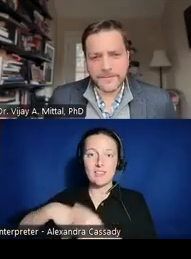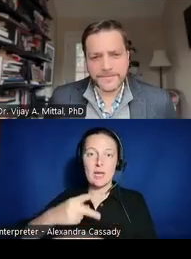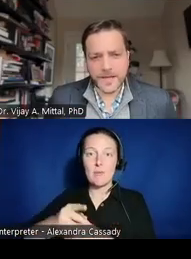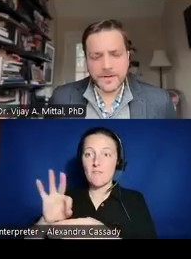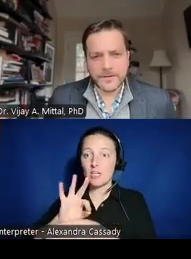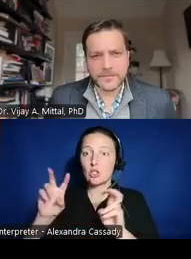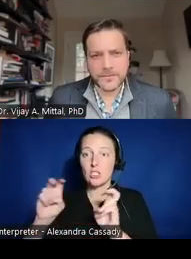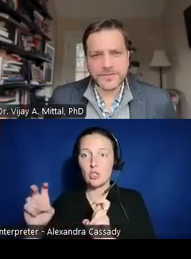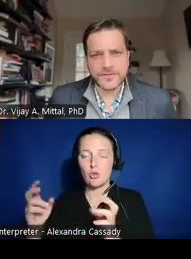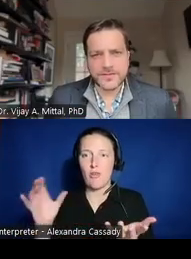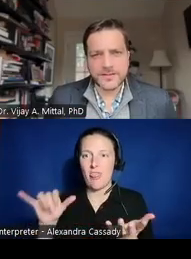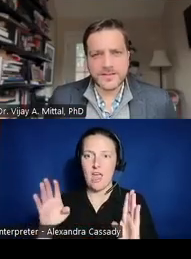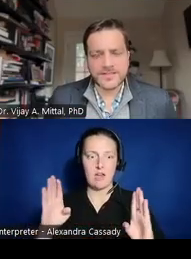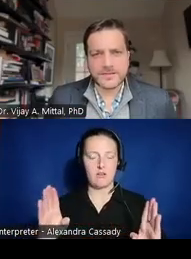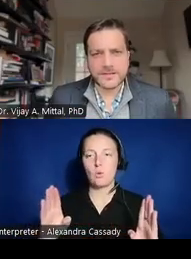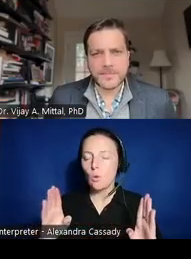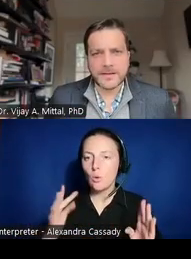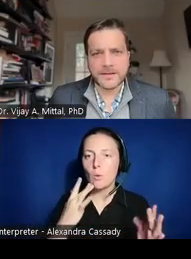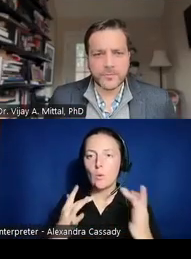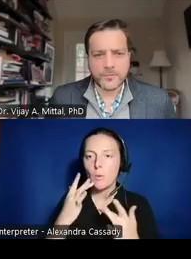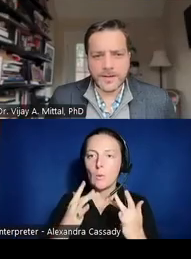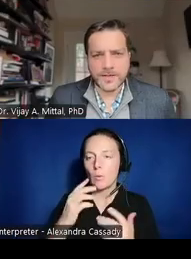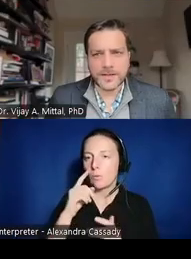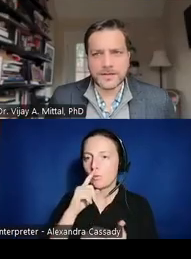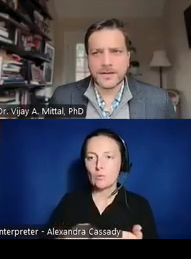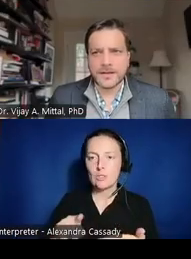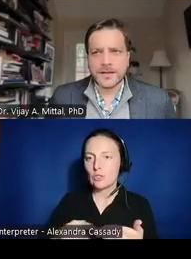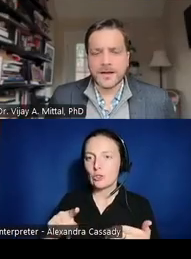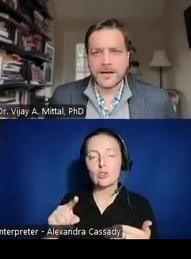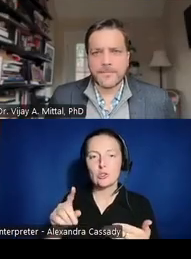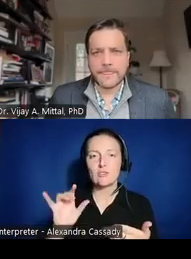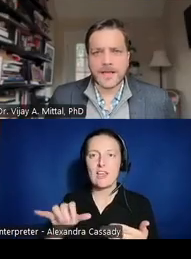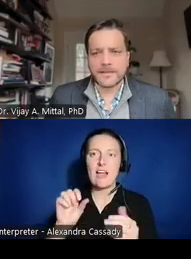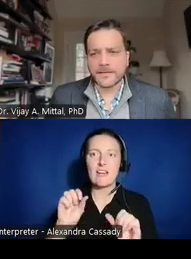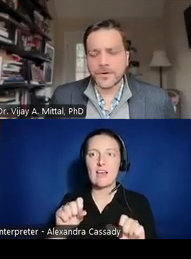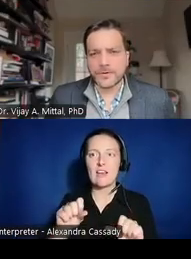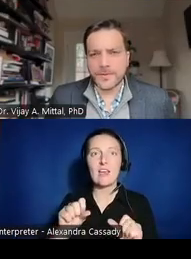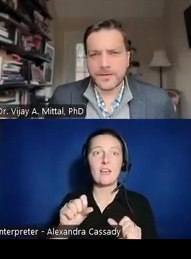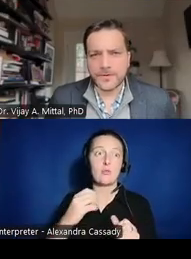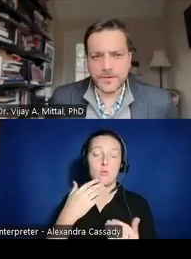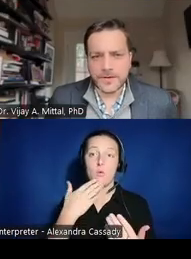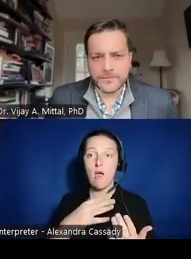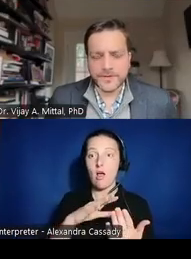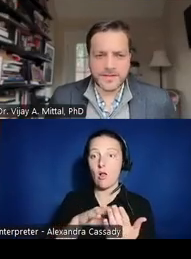um of research that that's compelling or well replicated. Um and I think motor behavior fills